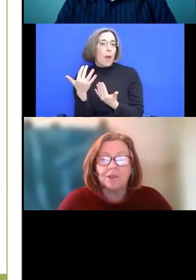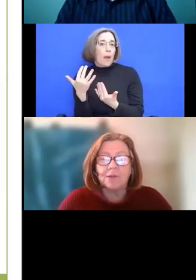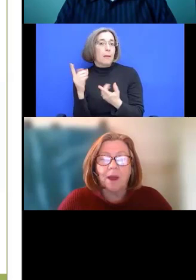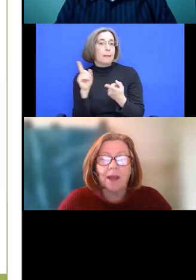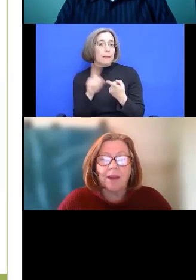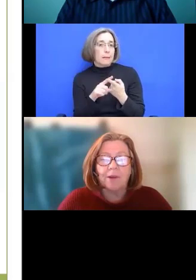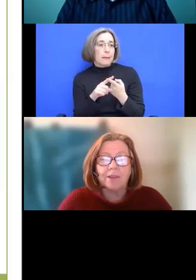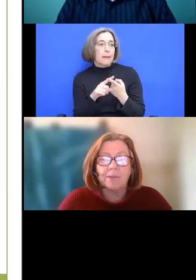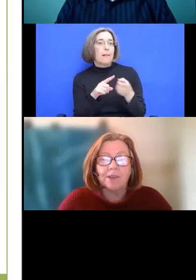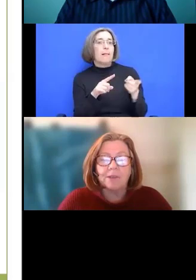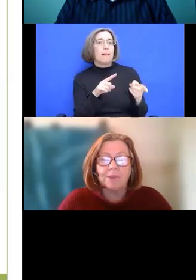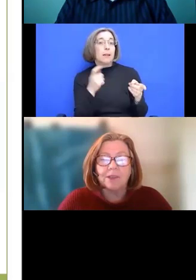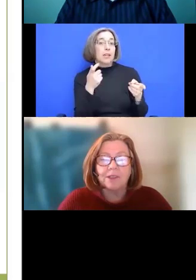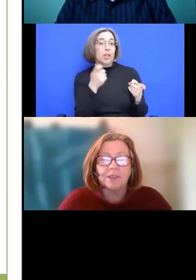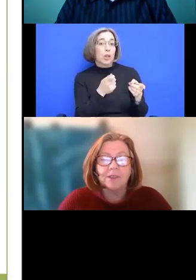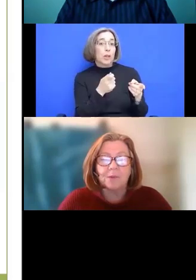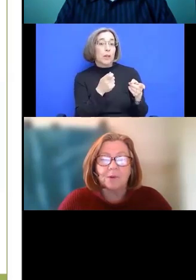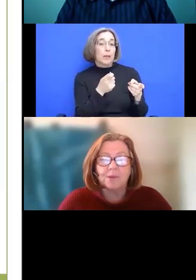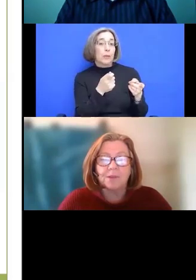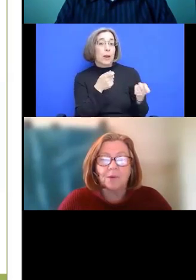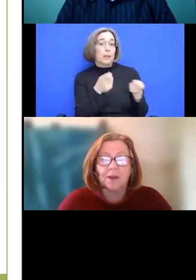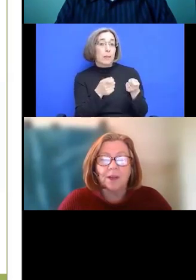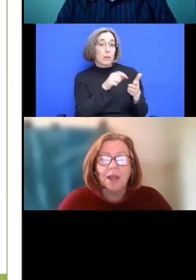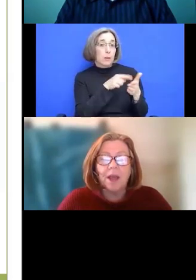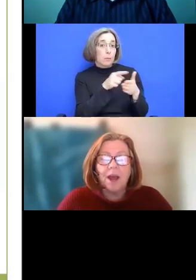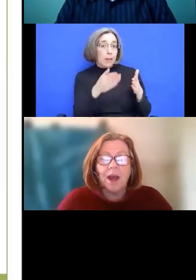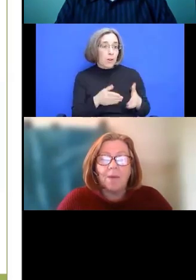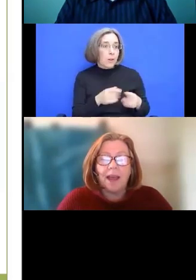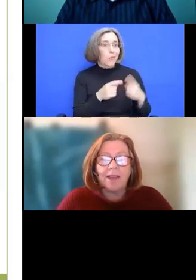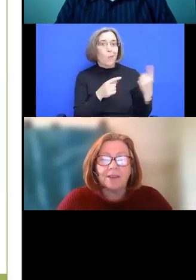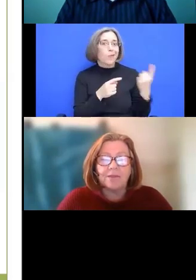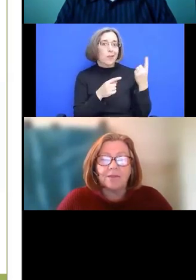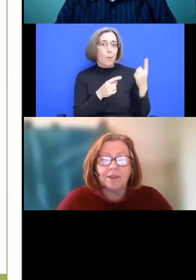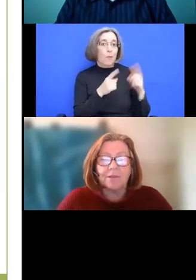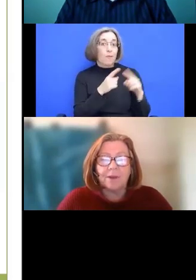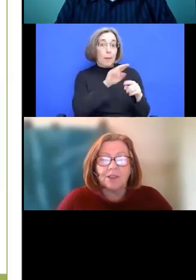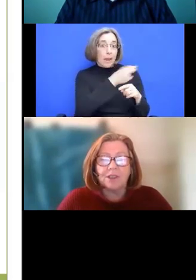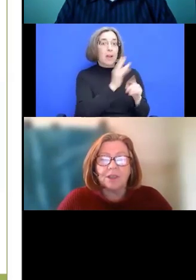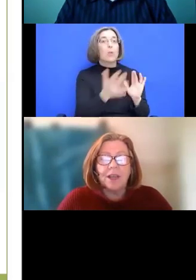by a grants management specialist or someone asking you for this information.